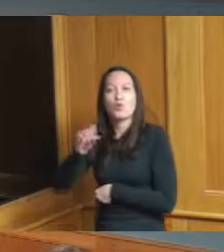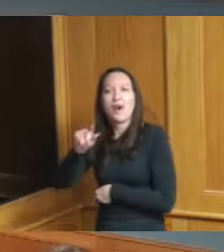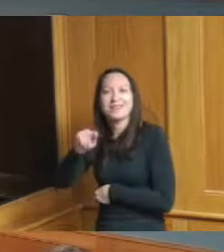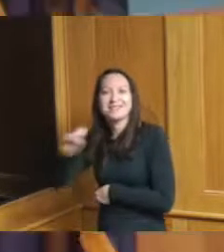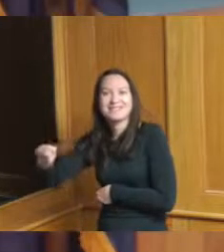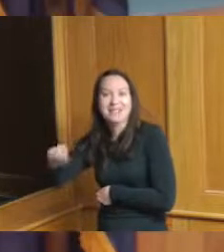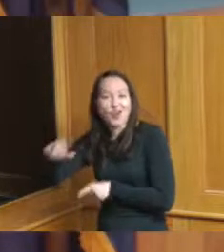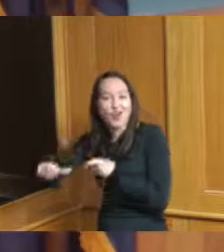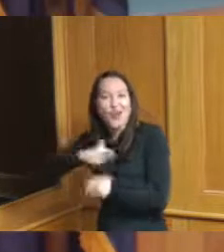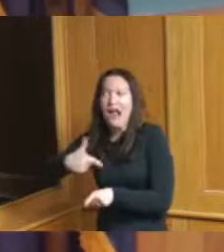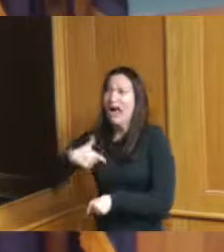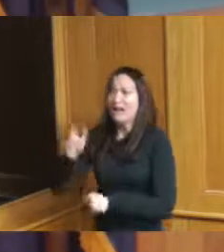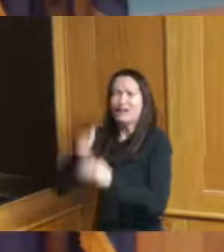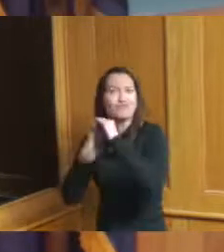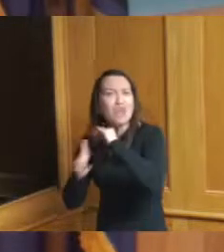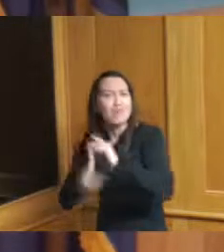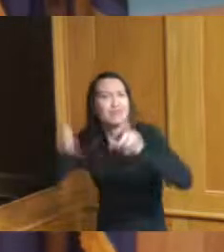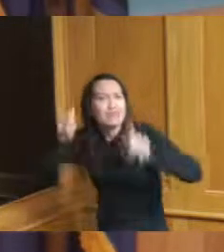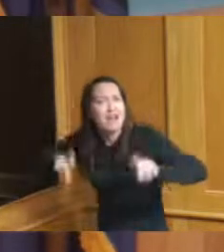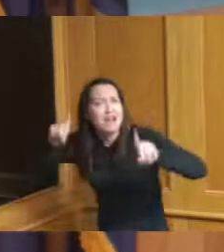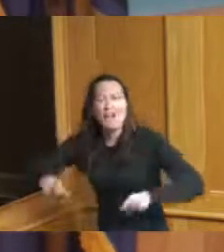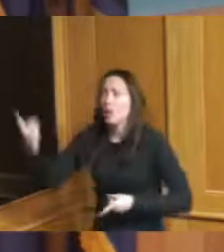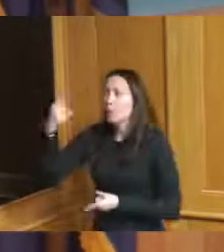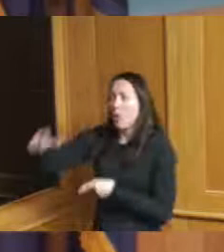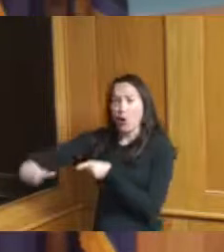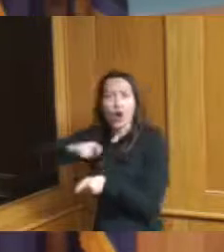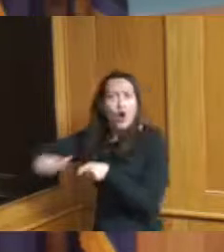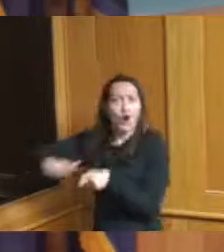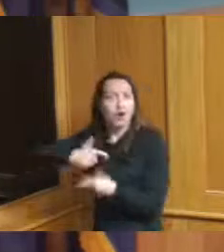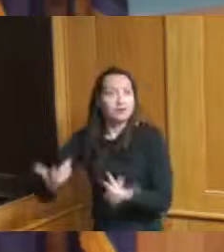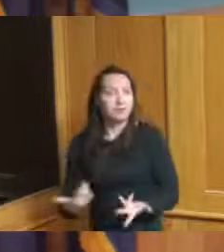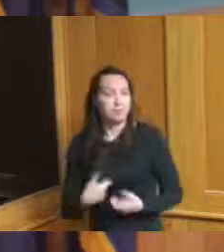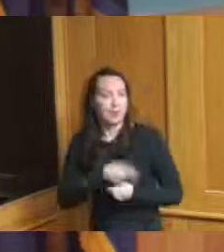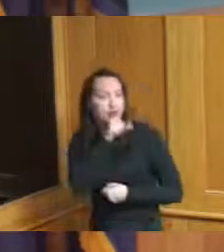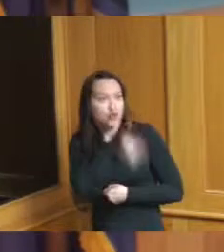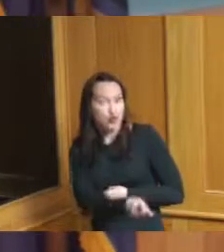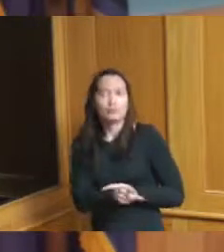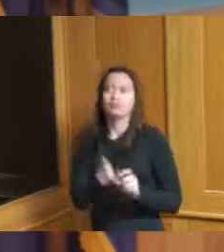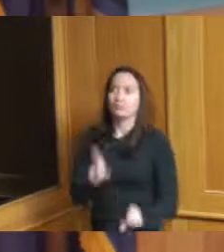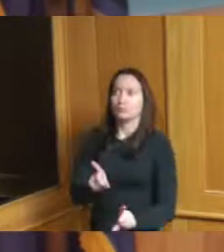I need to drive in and get this test so I just wanted to make sure that we're some sometimes